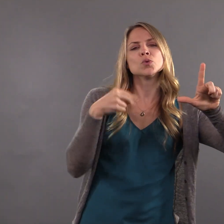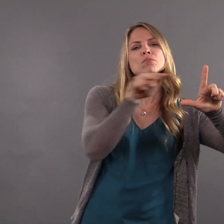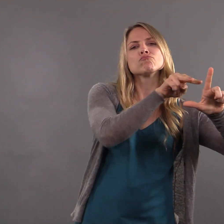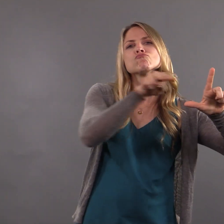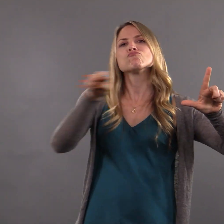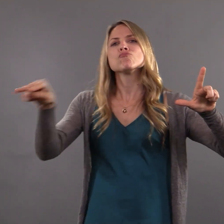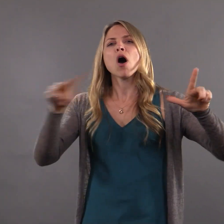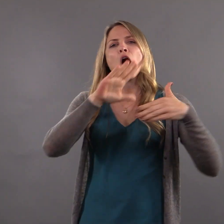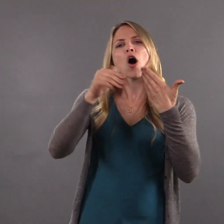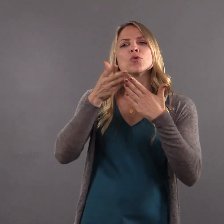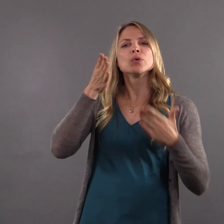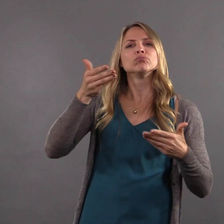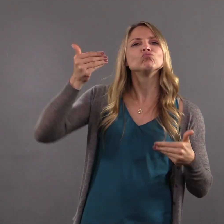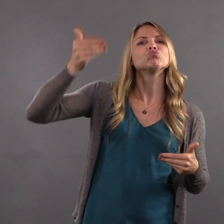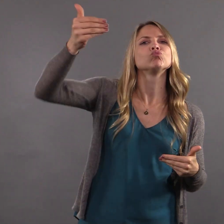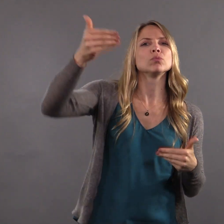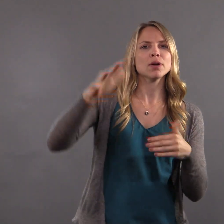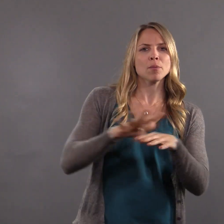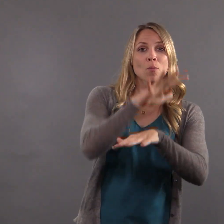see all you’re your appointments and requests there.